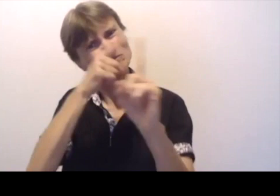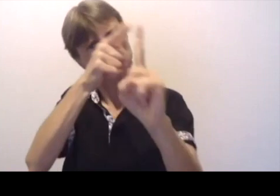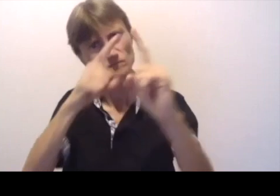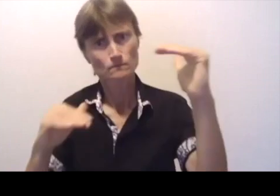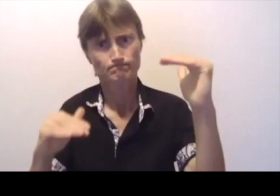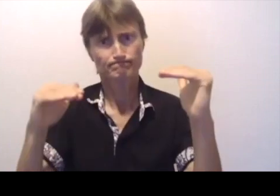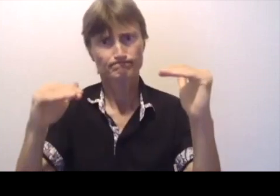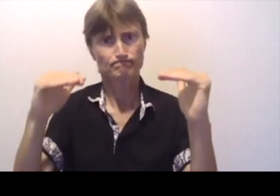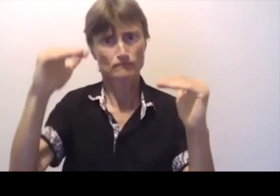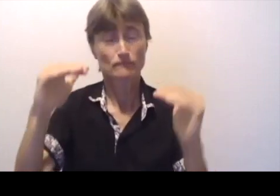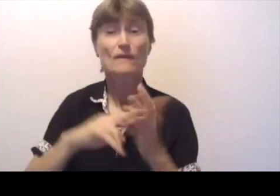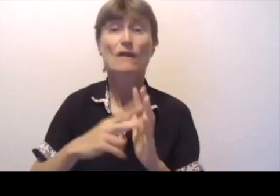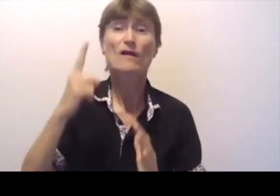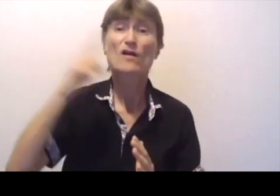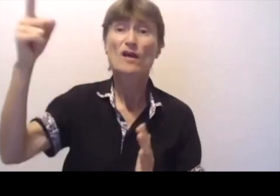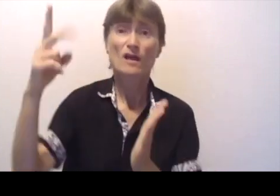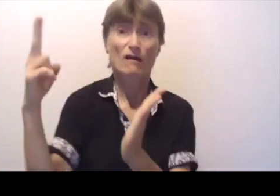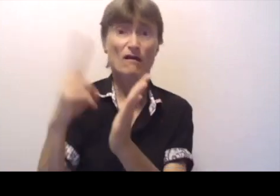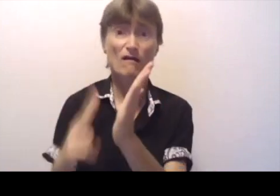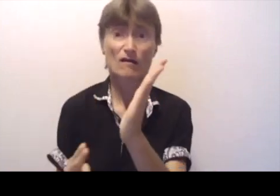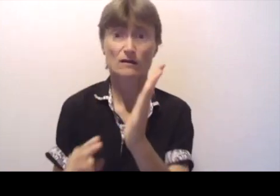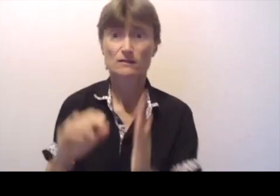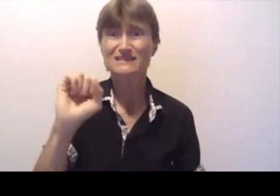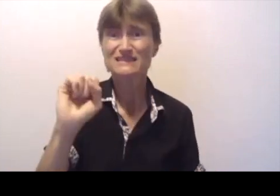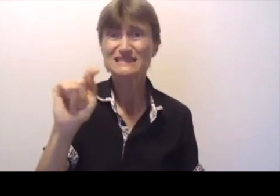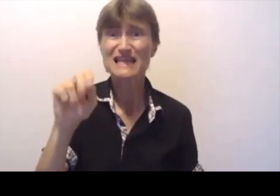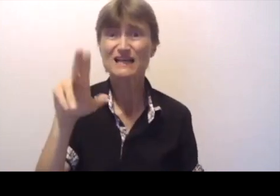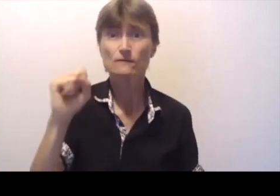offer artists equal status and footing with other